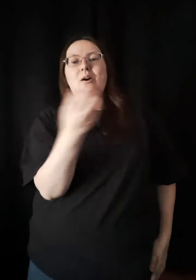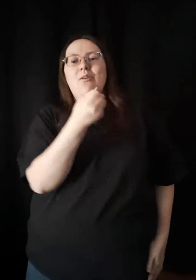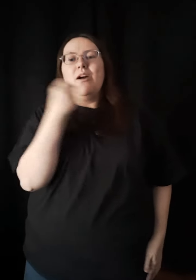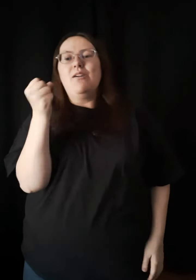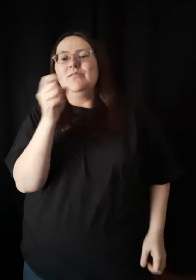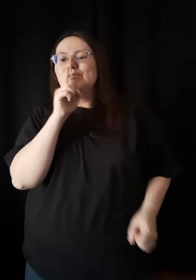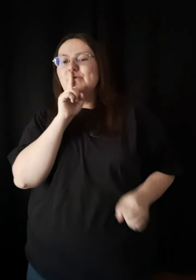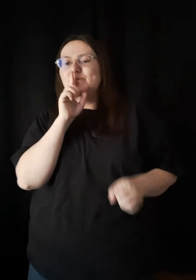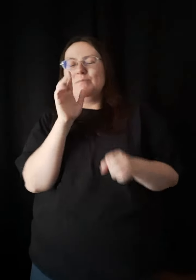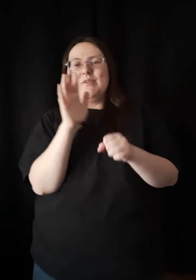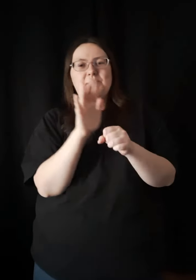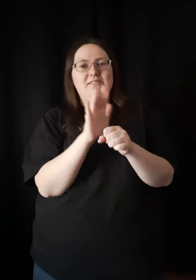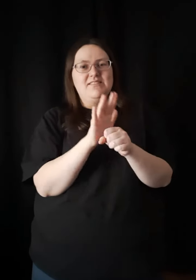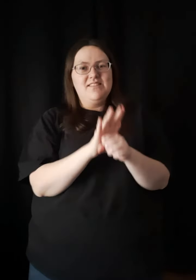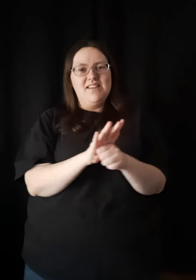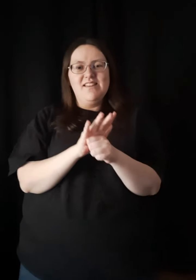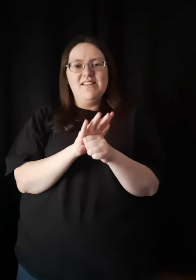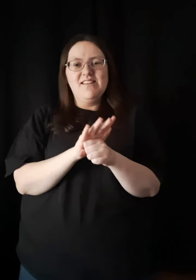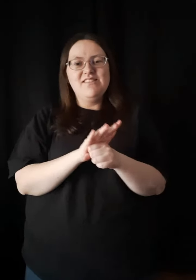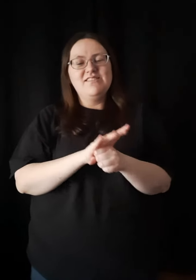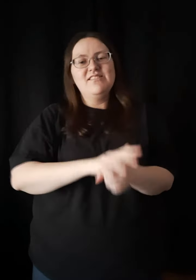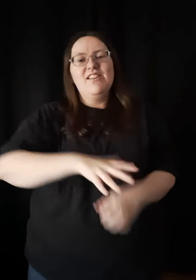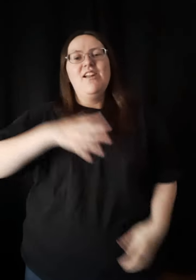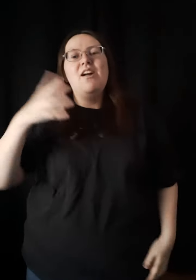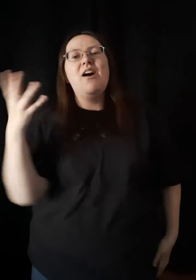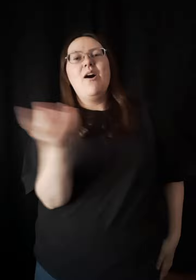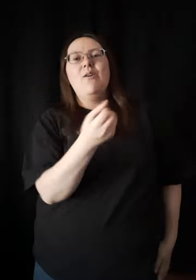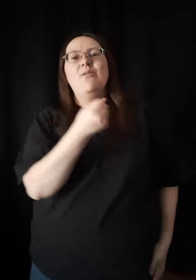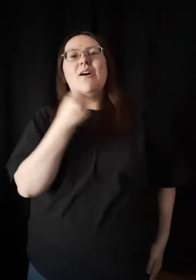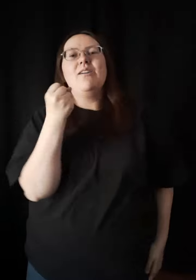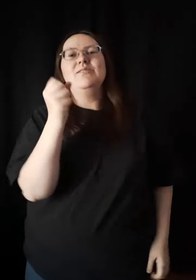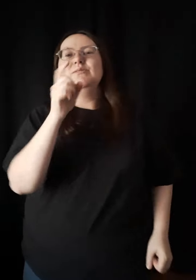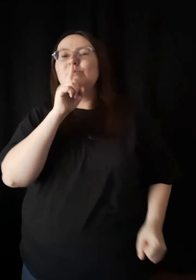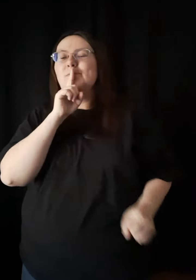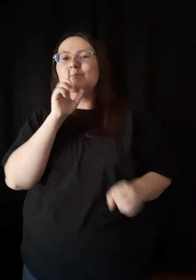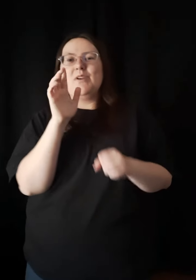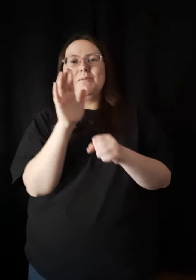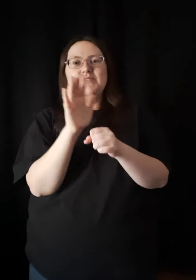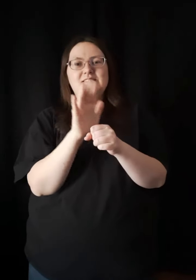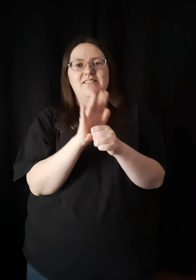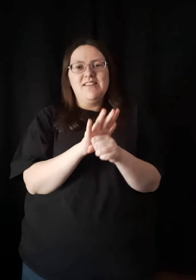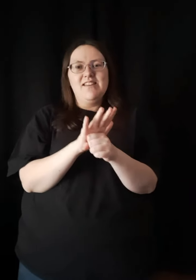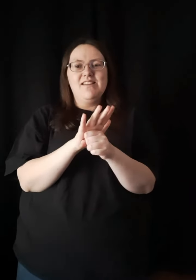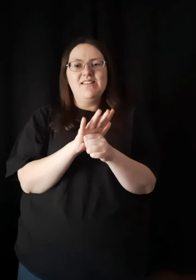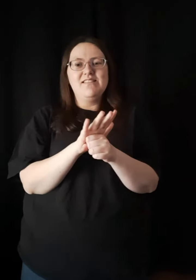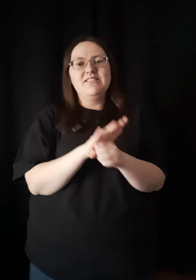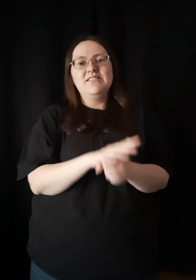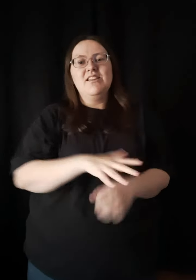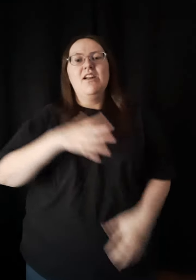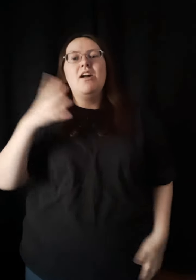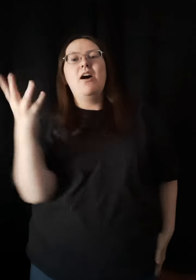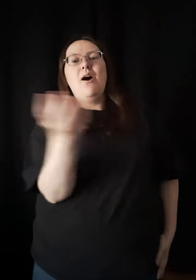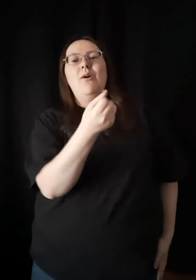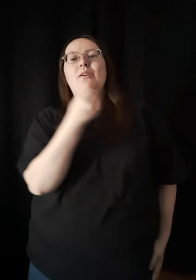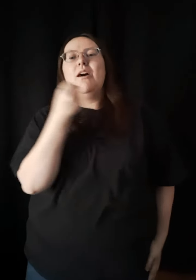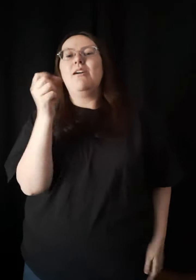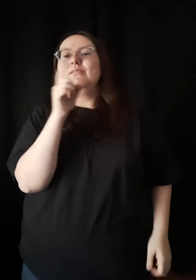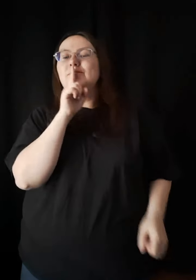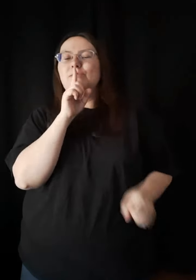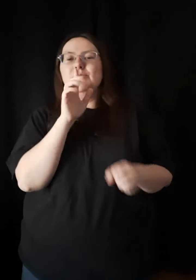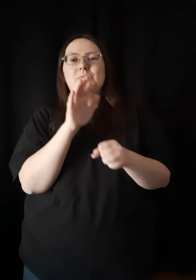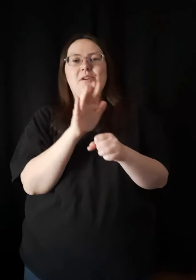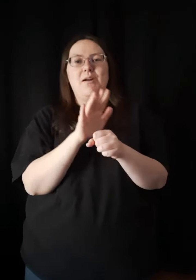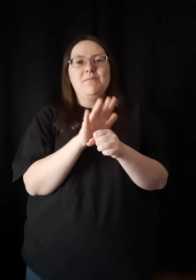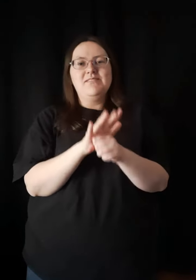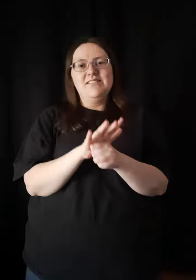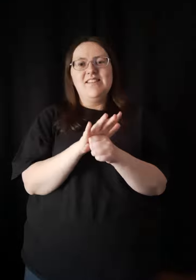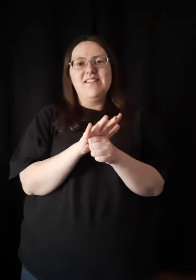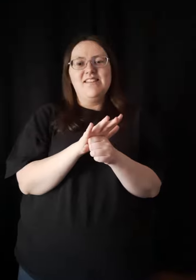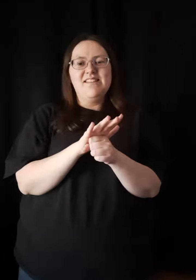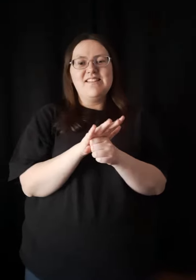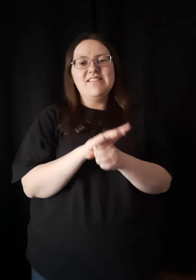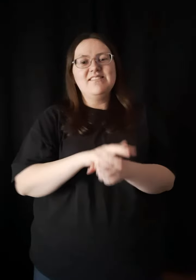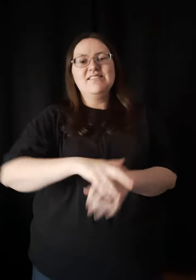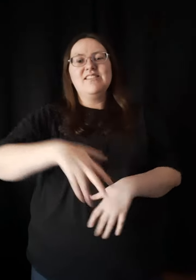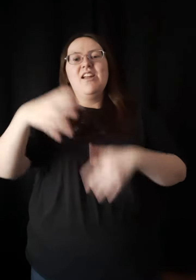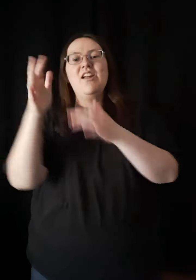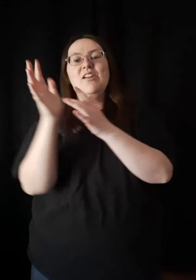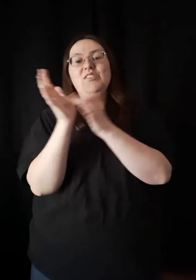Hold on to the promises